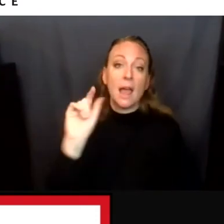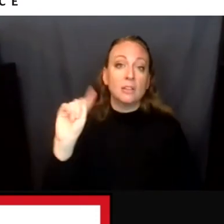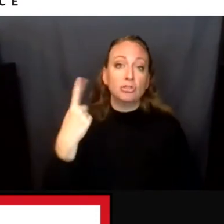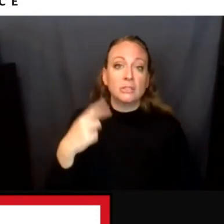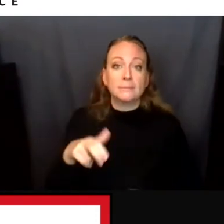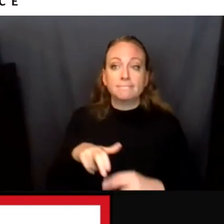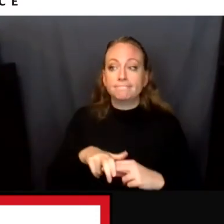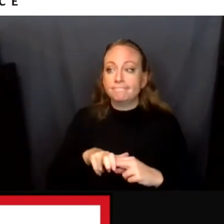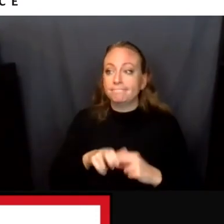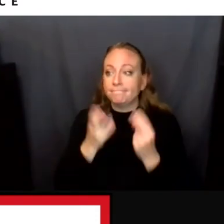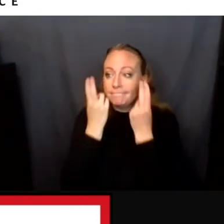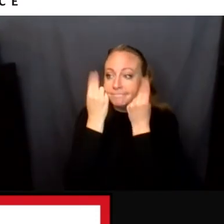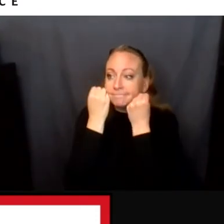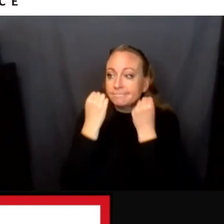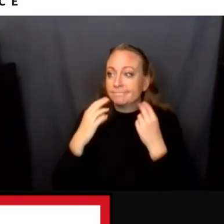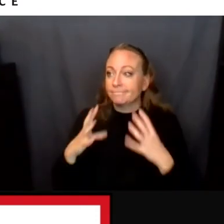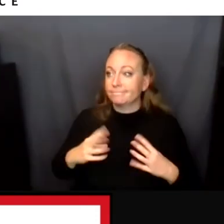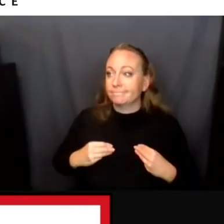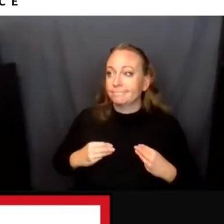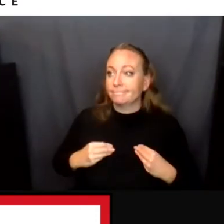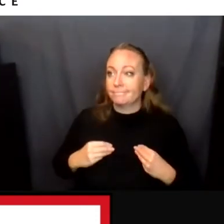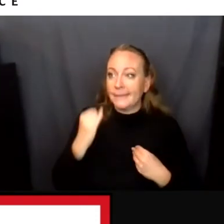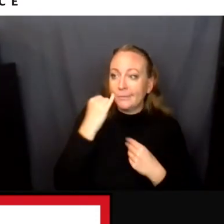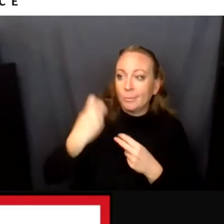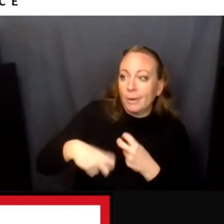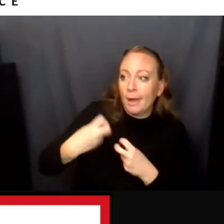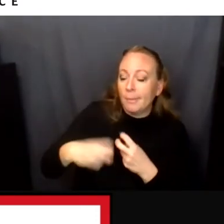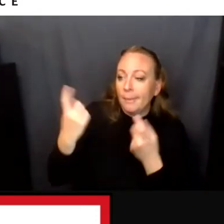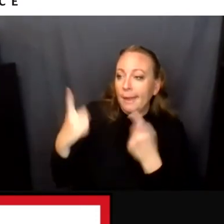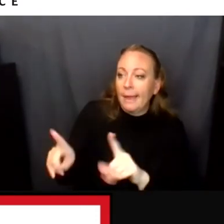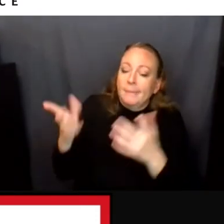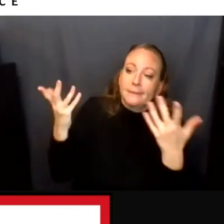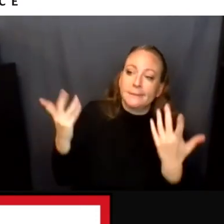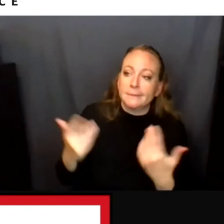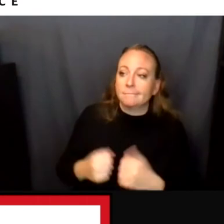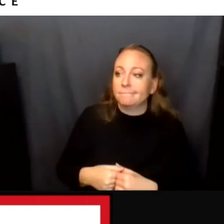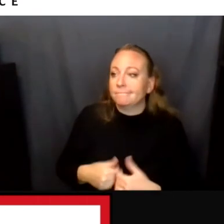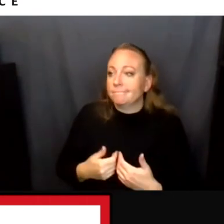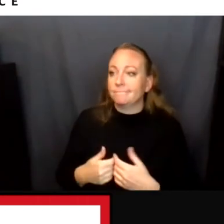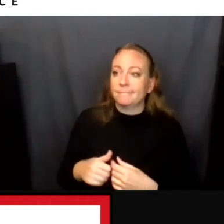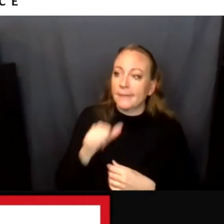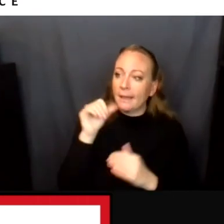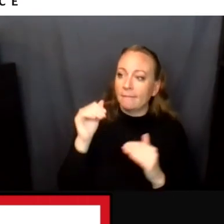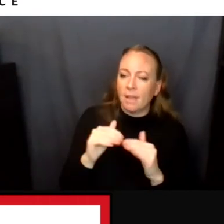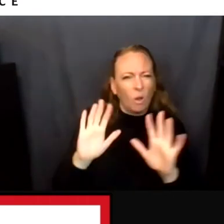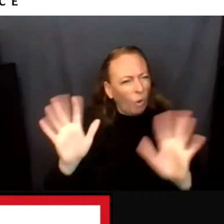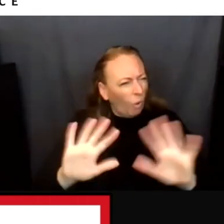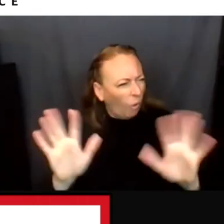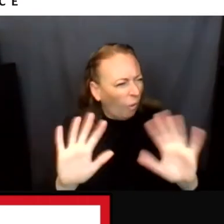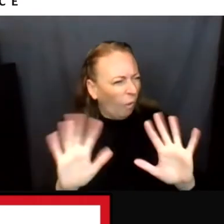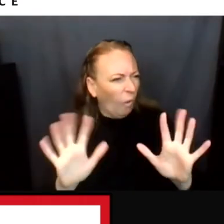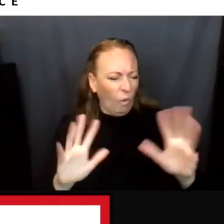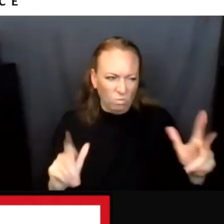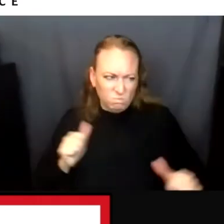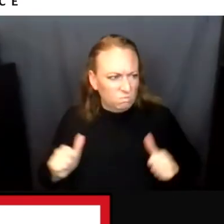When there's a problem or something is not fair, you should speak up and try to get it changed.